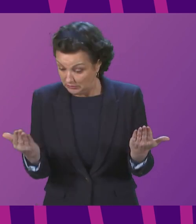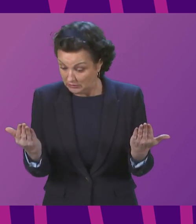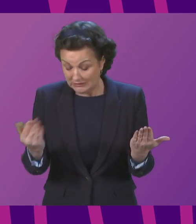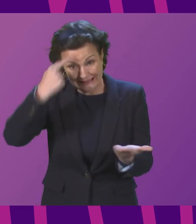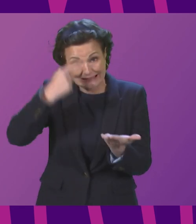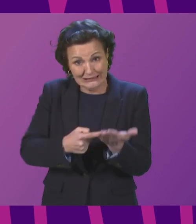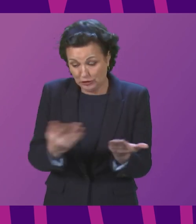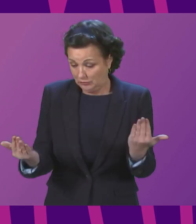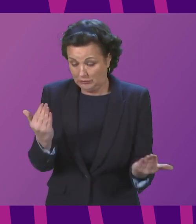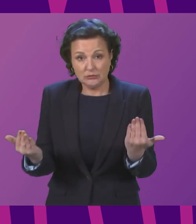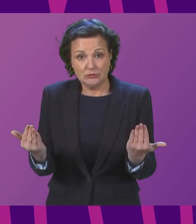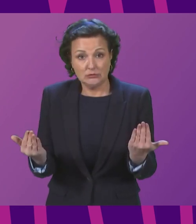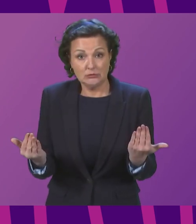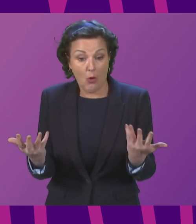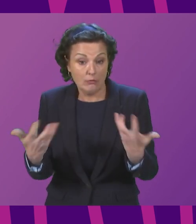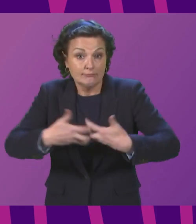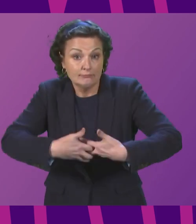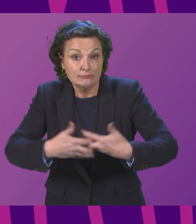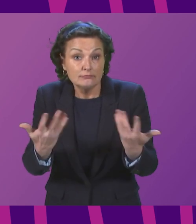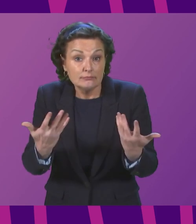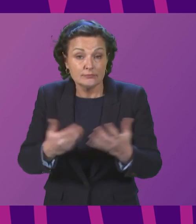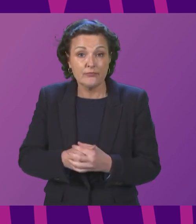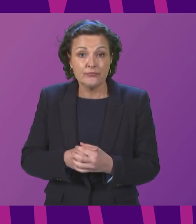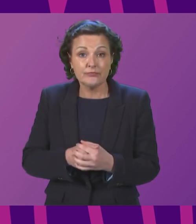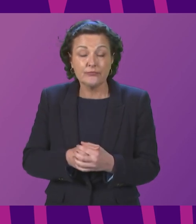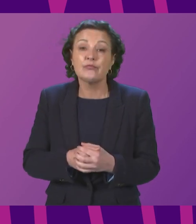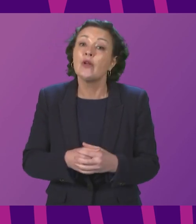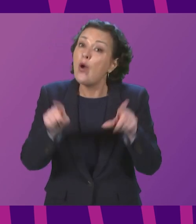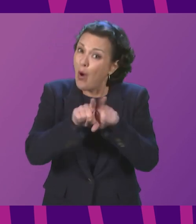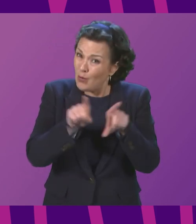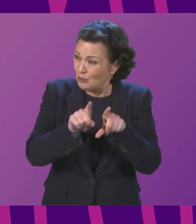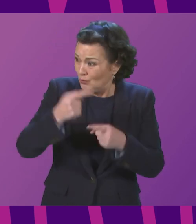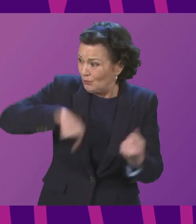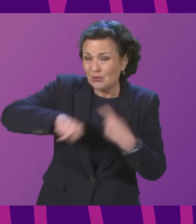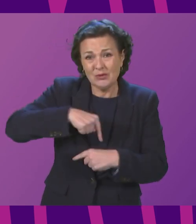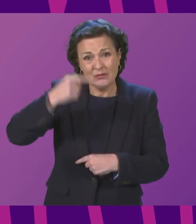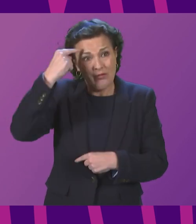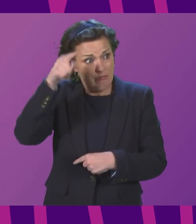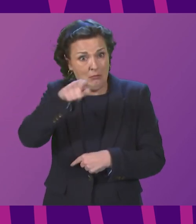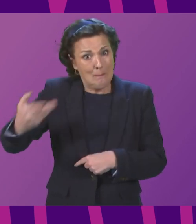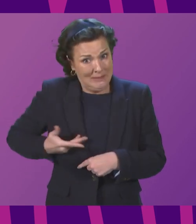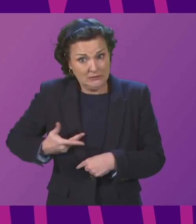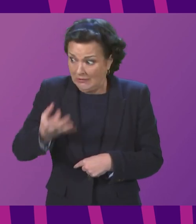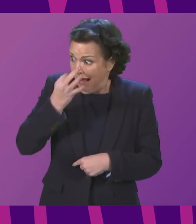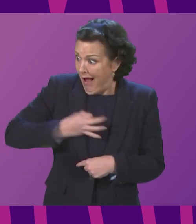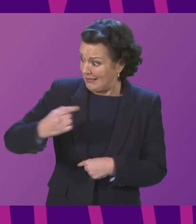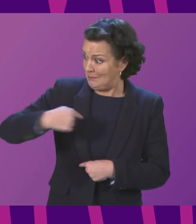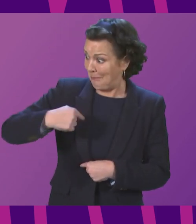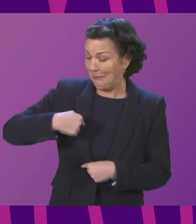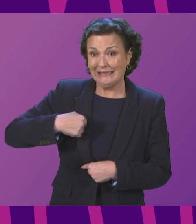who often and understandably call on me and on the Government to let us live with Covid,